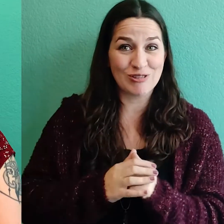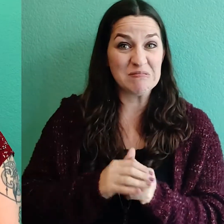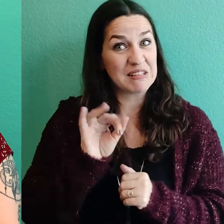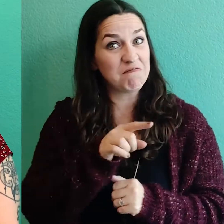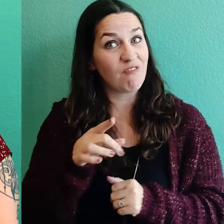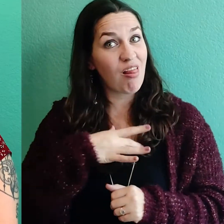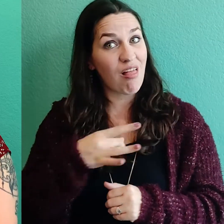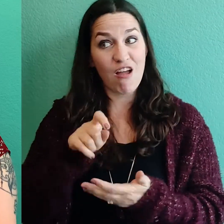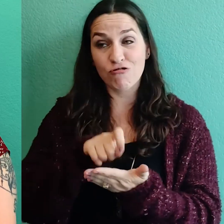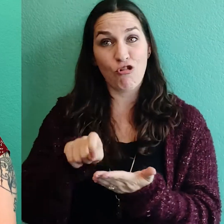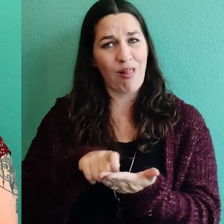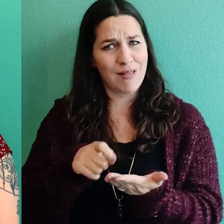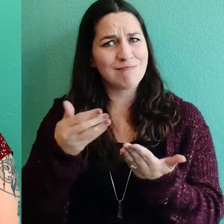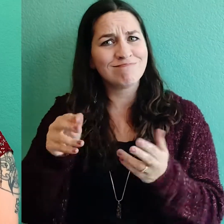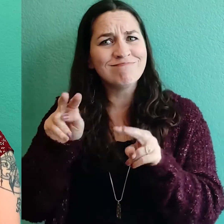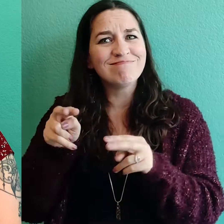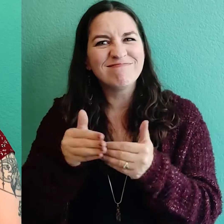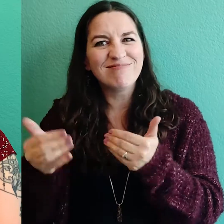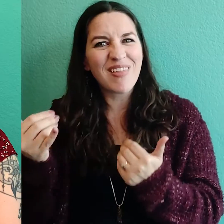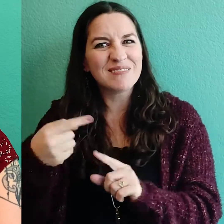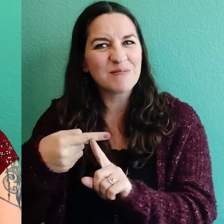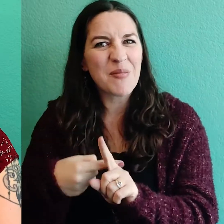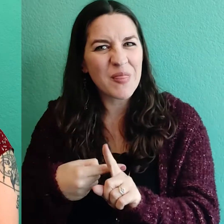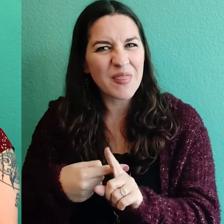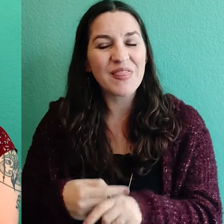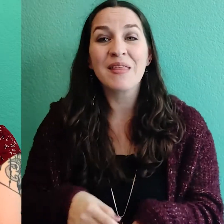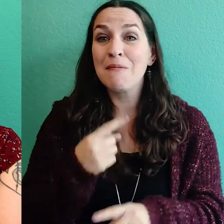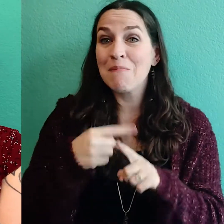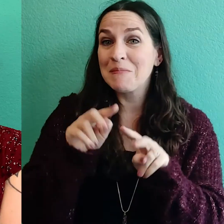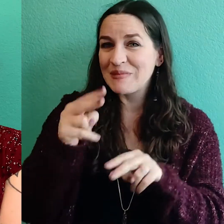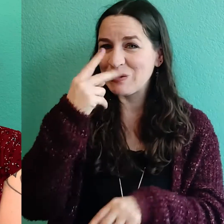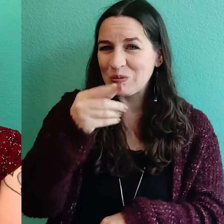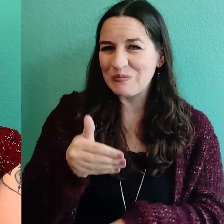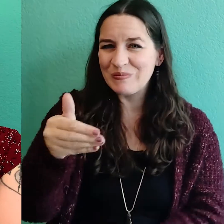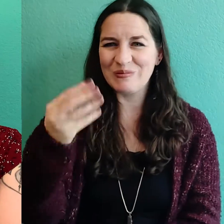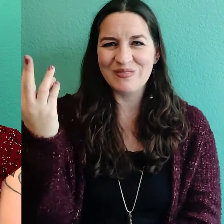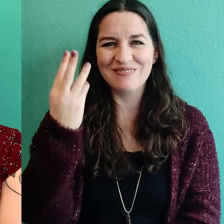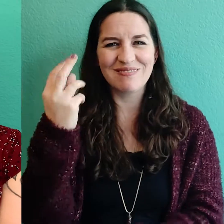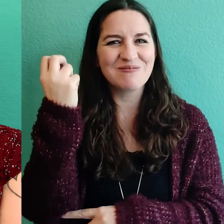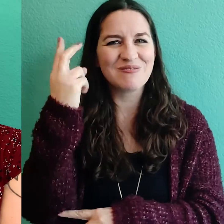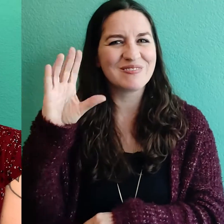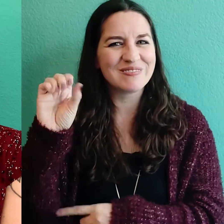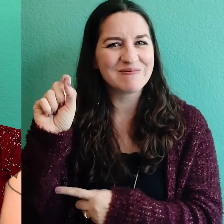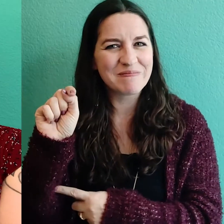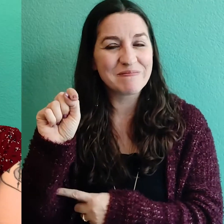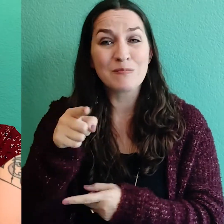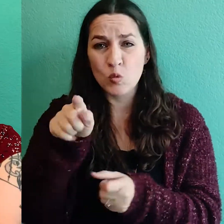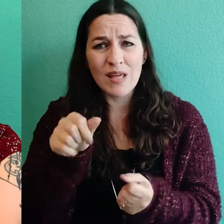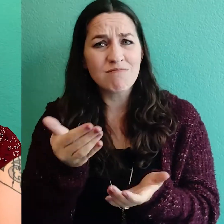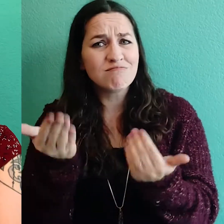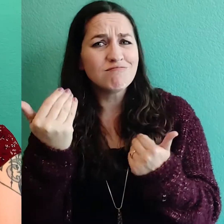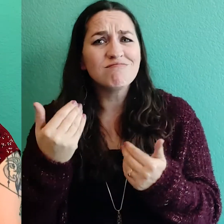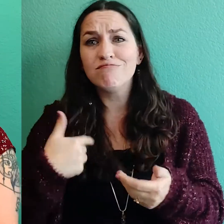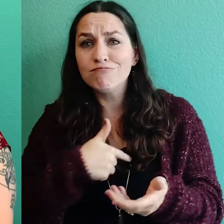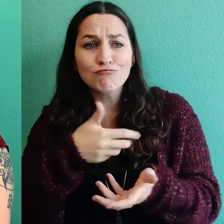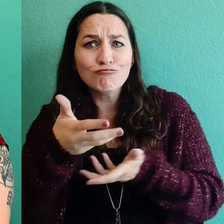stuff this month, so stay tuned if you're into journaling. Please tune in on Wednesday at 12:00 central when we're going to talk about this topic